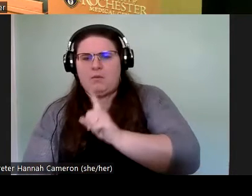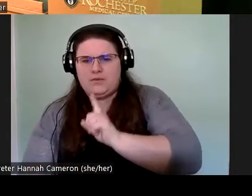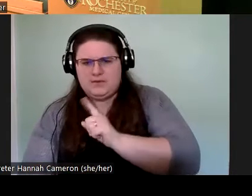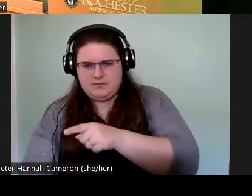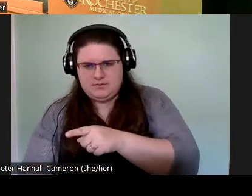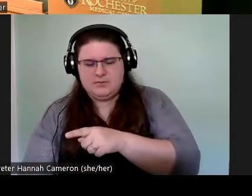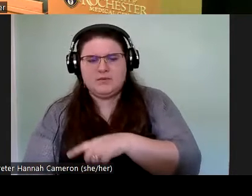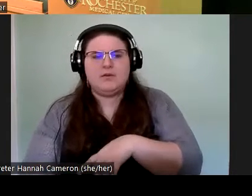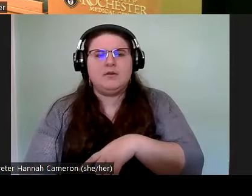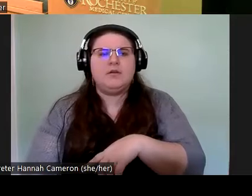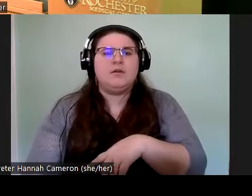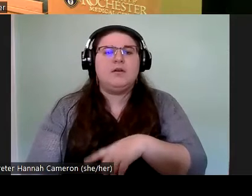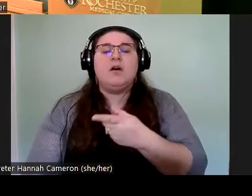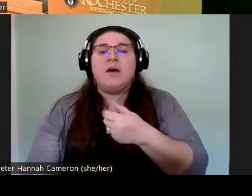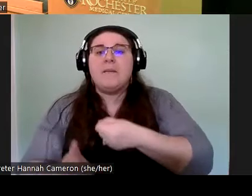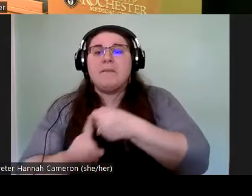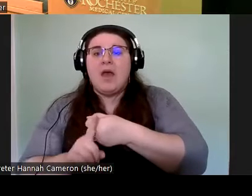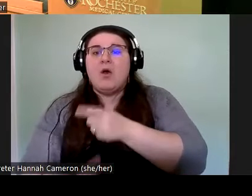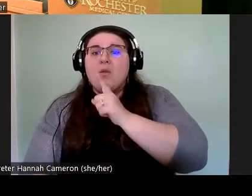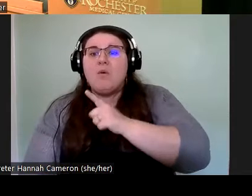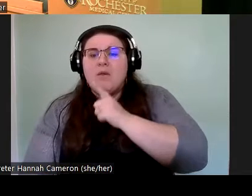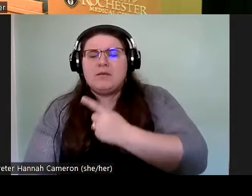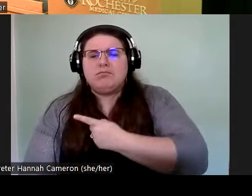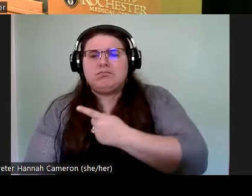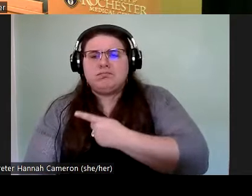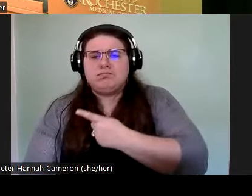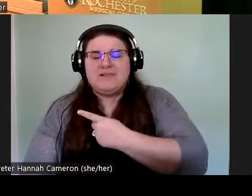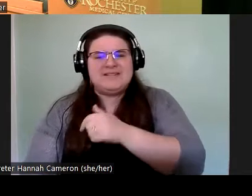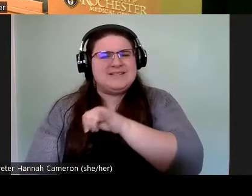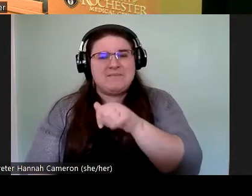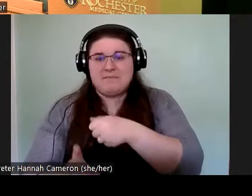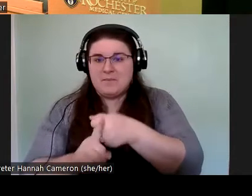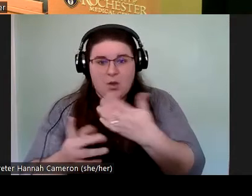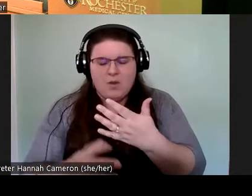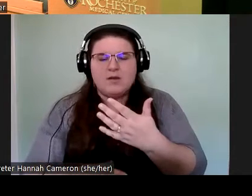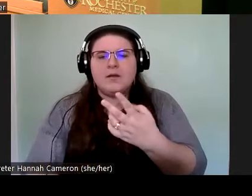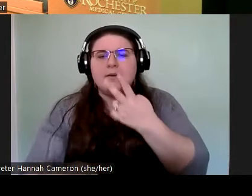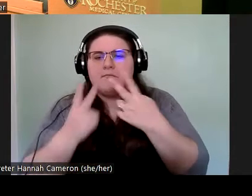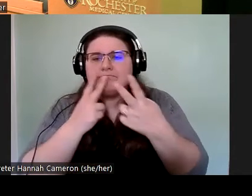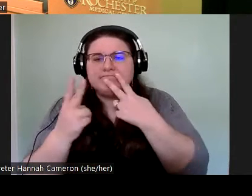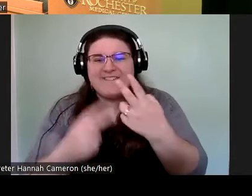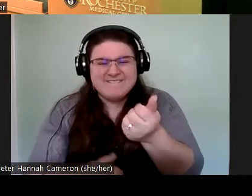is the same as smoking 15 cigarettes a day it has the same impact on our health and it also